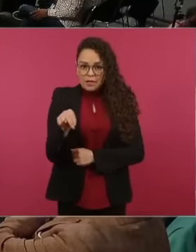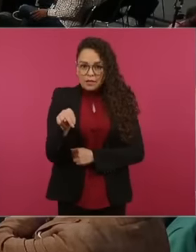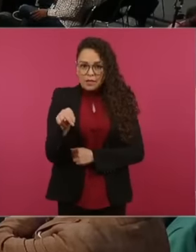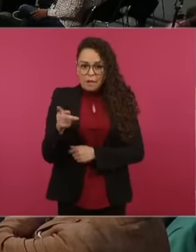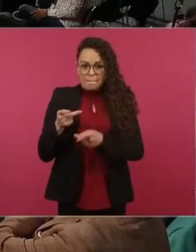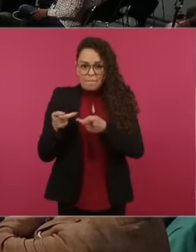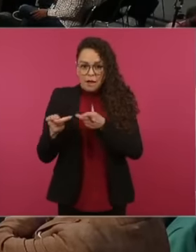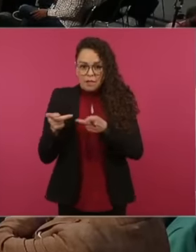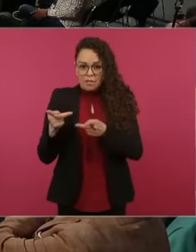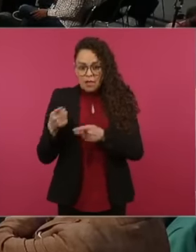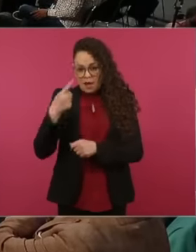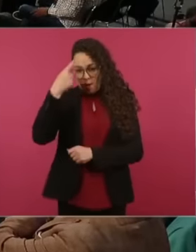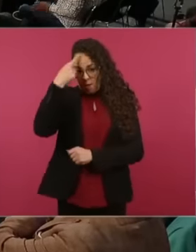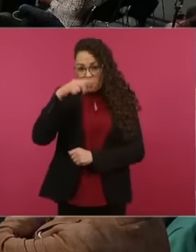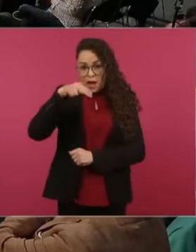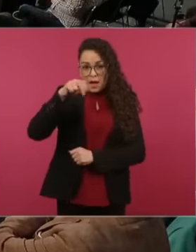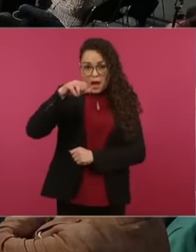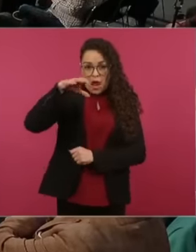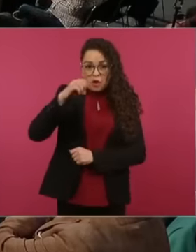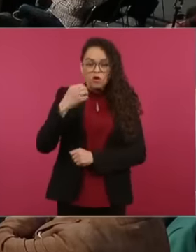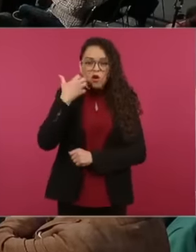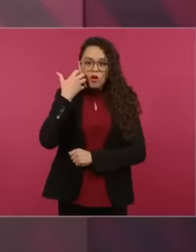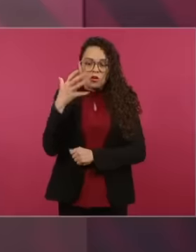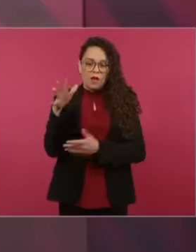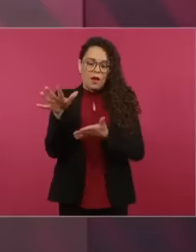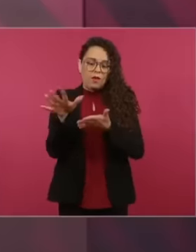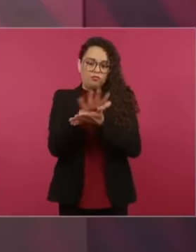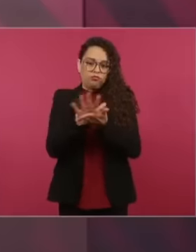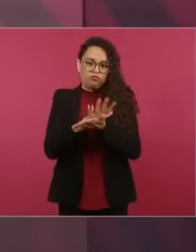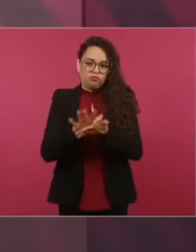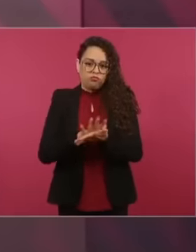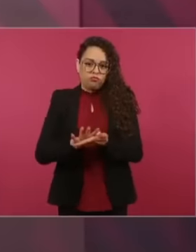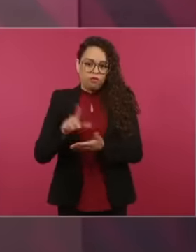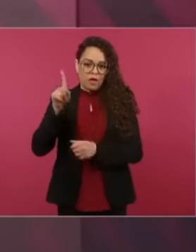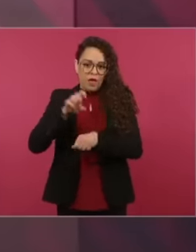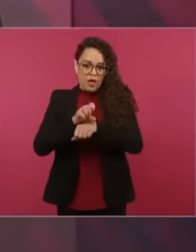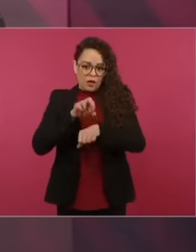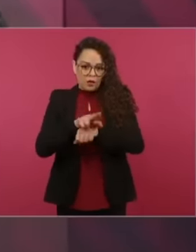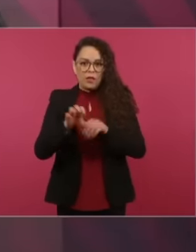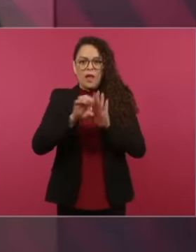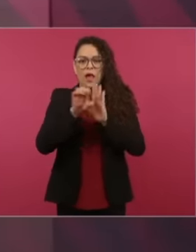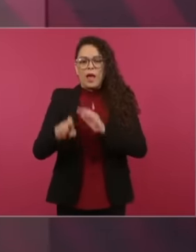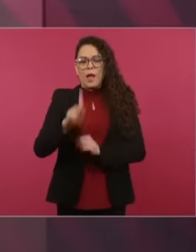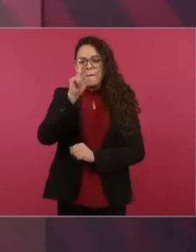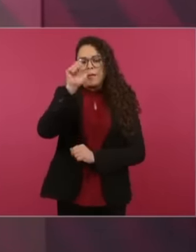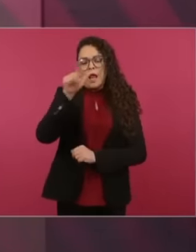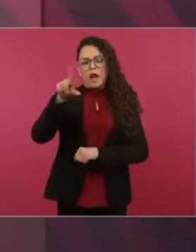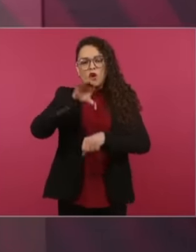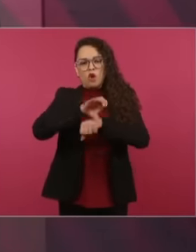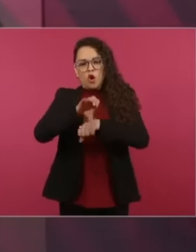Ecuador plan Colombia like the Mérida plan